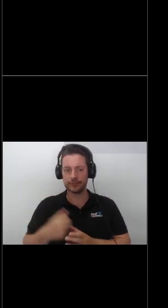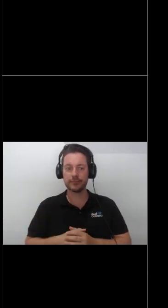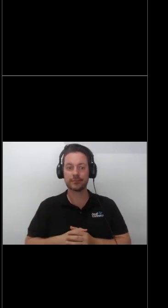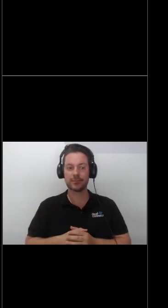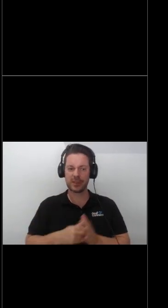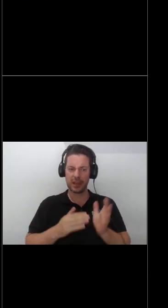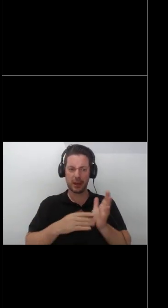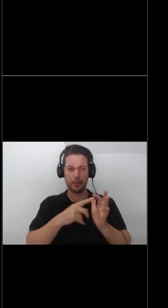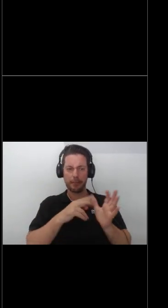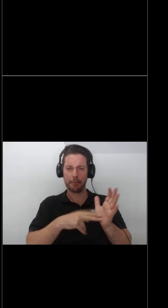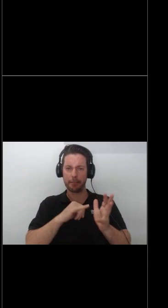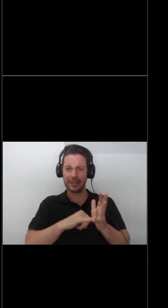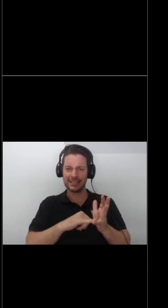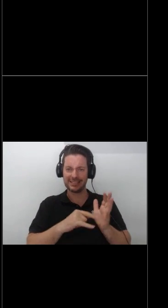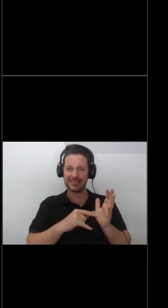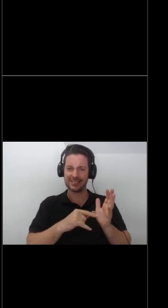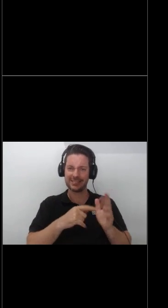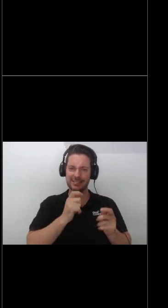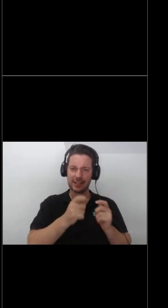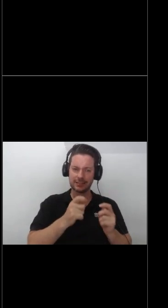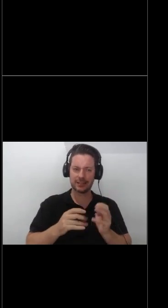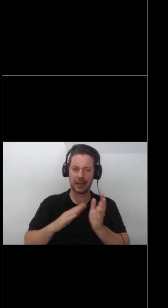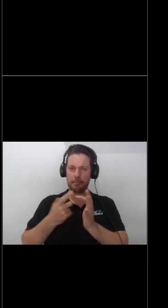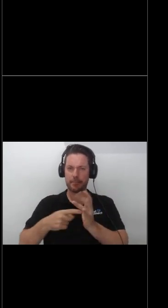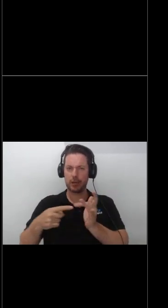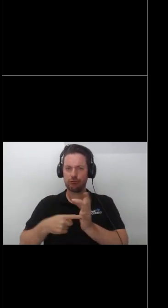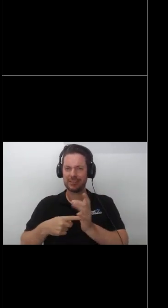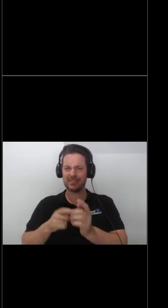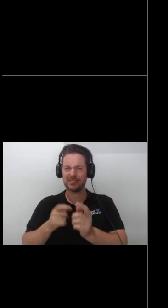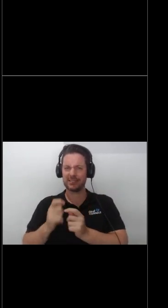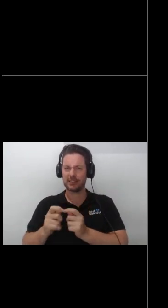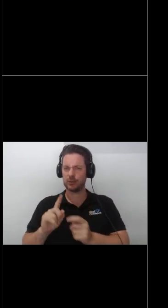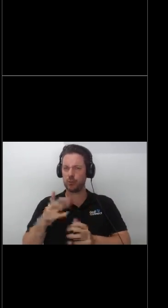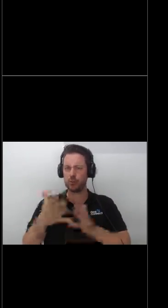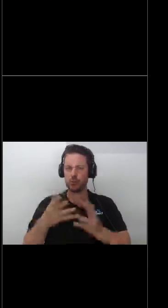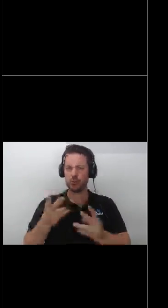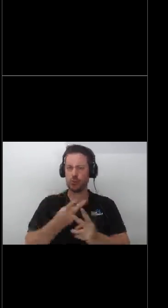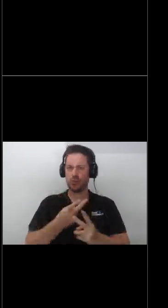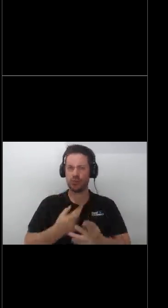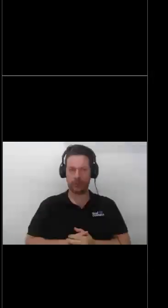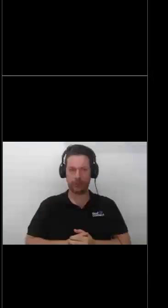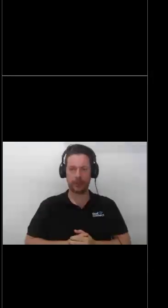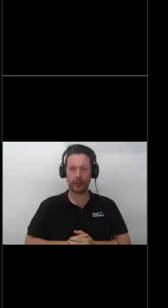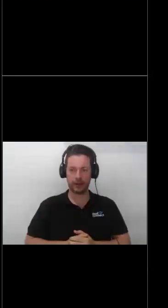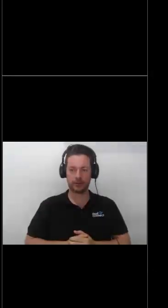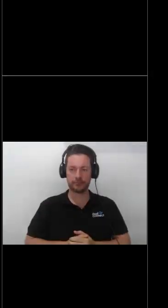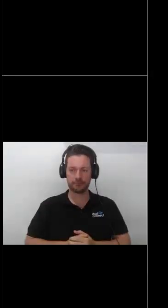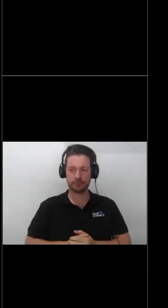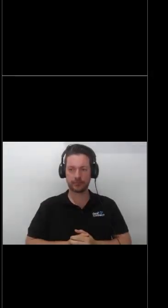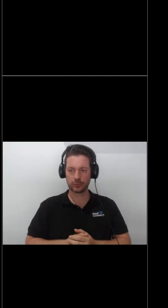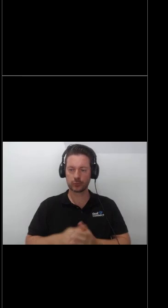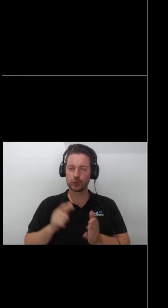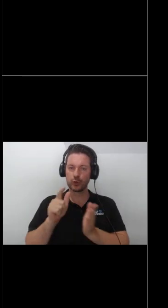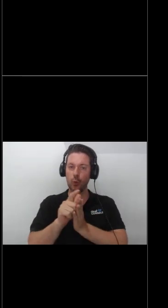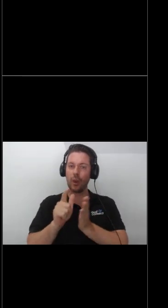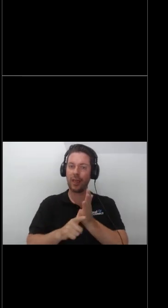Well, I will. Sorry. Before Legal Aid will fund legal representation.